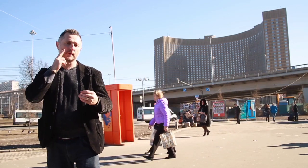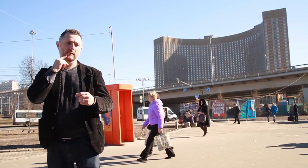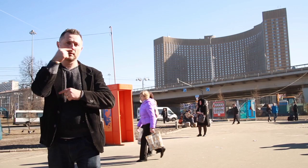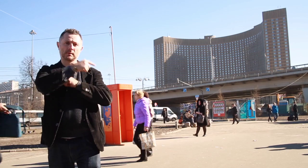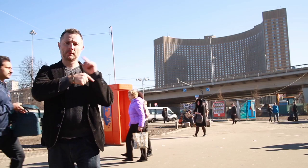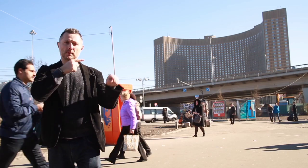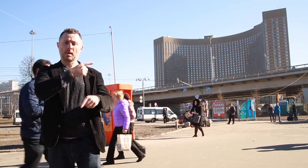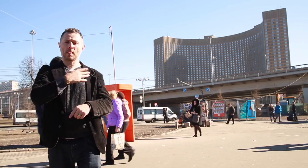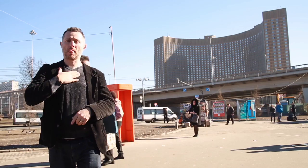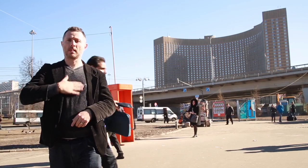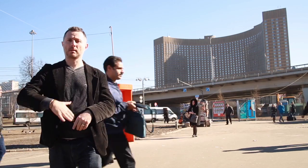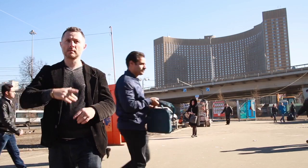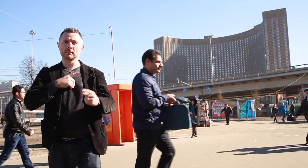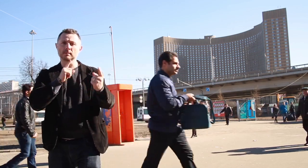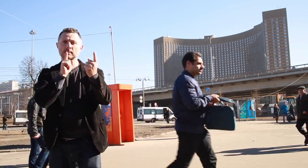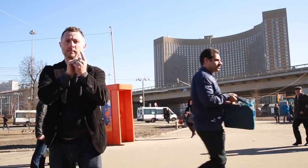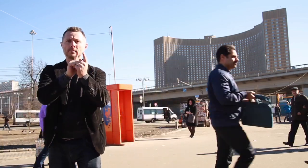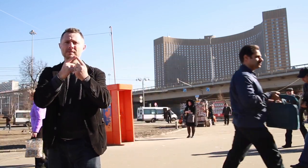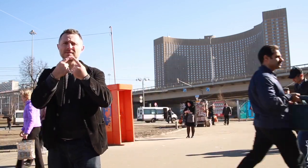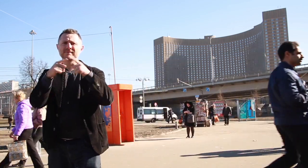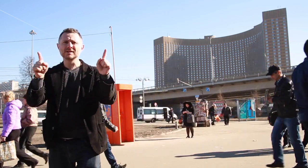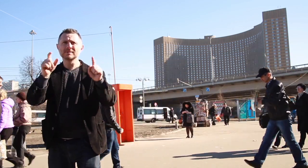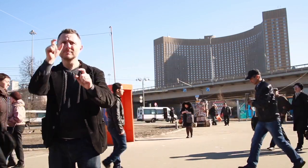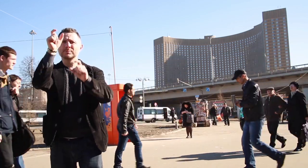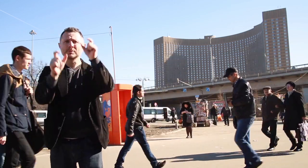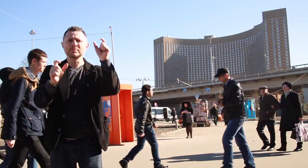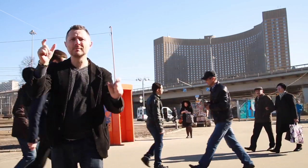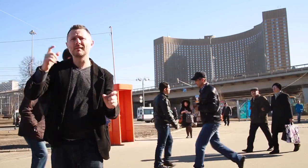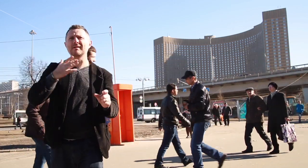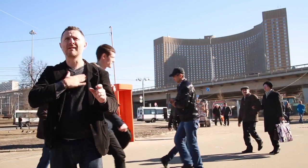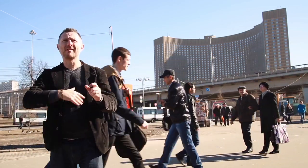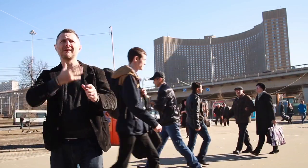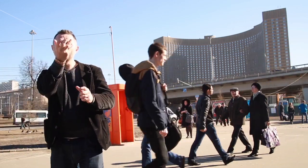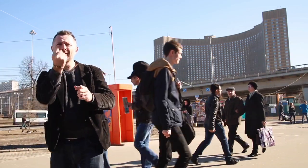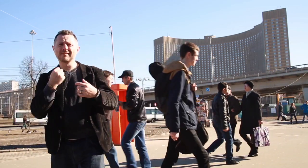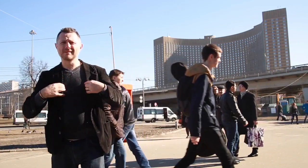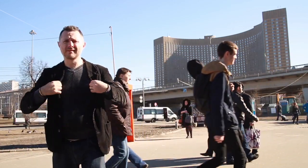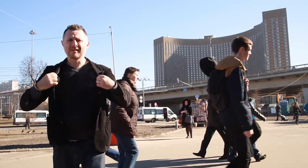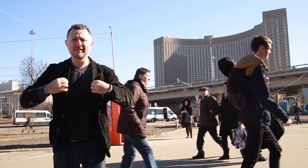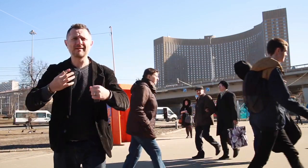to come here to eat because the menu was upscale and always changed while other restaurants